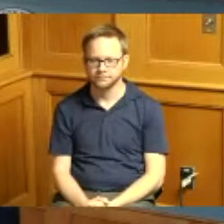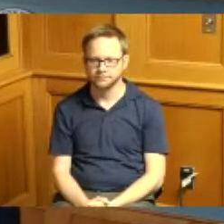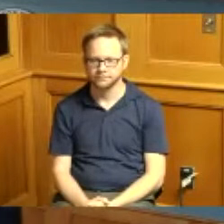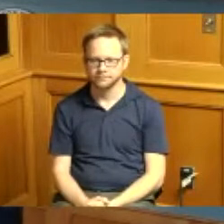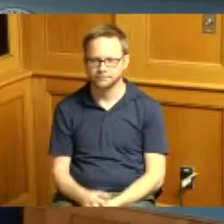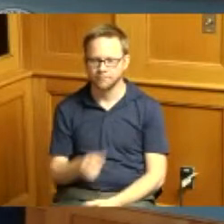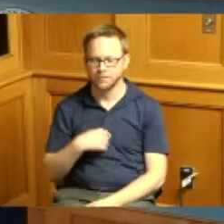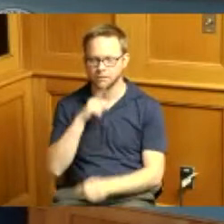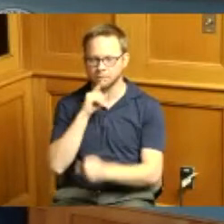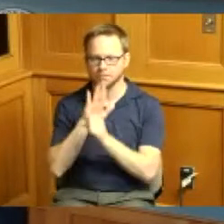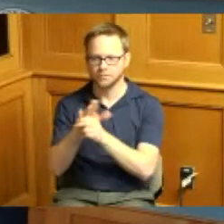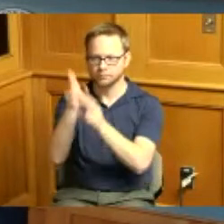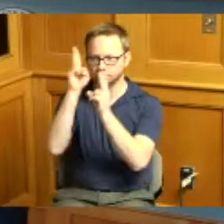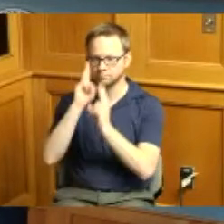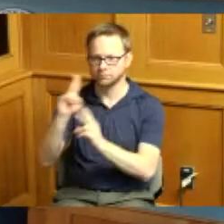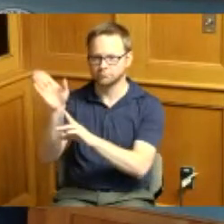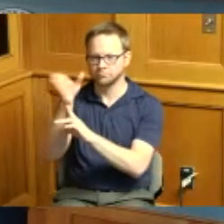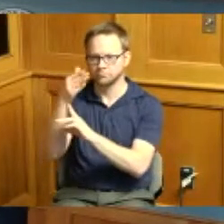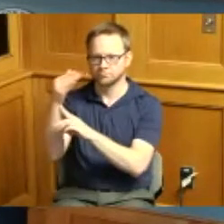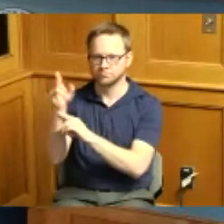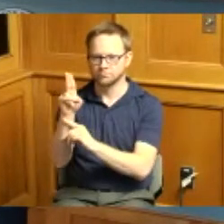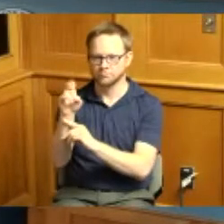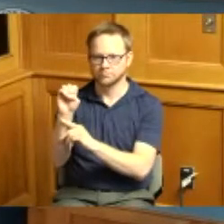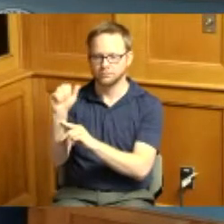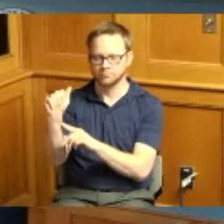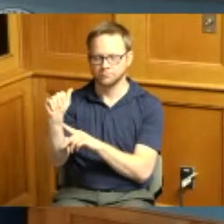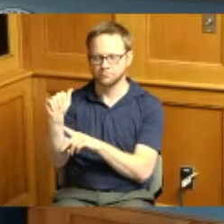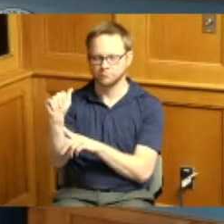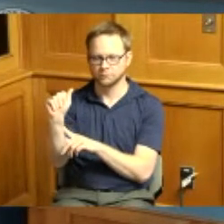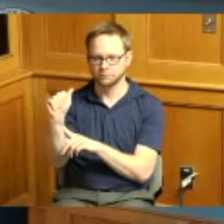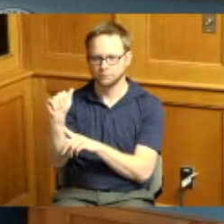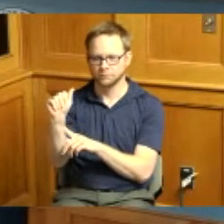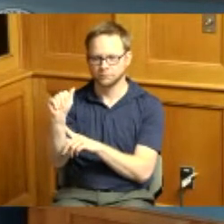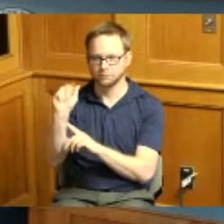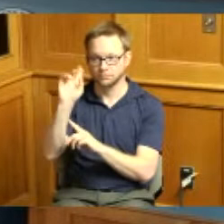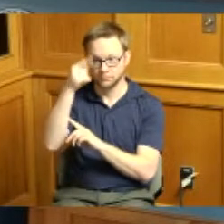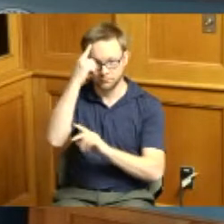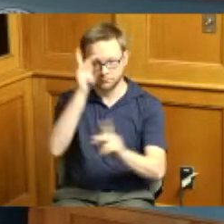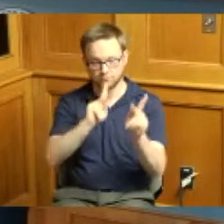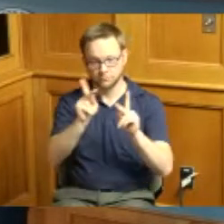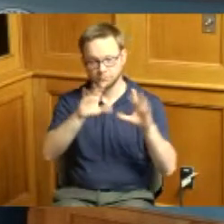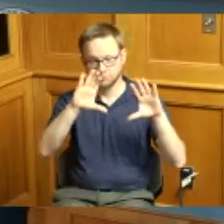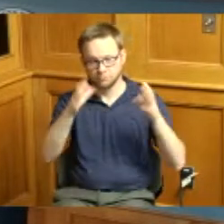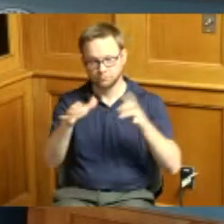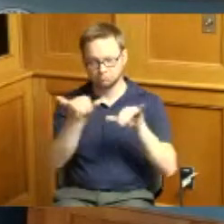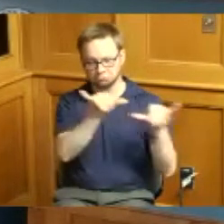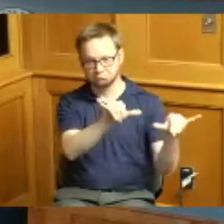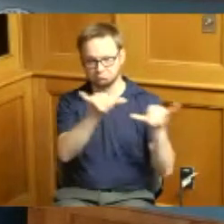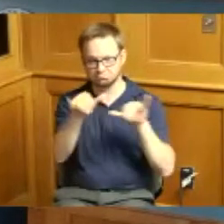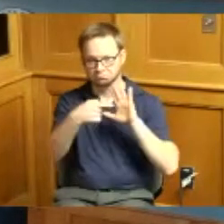I pledge allegiance to the flag of the United States of America and to the republic for which